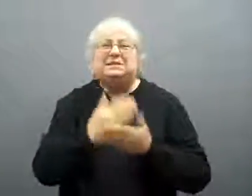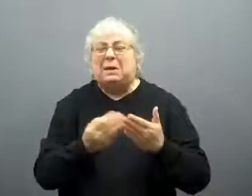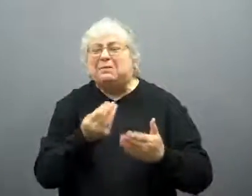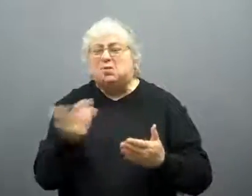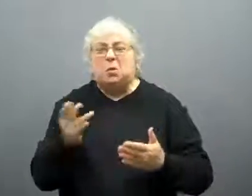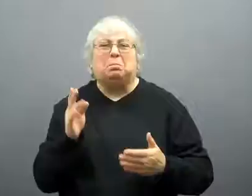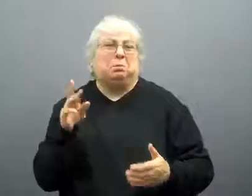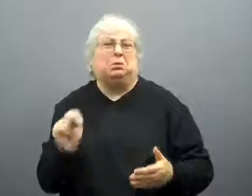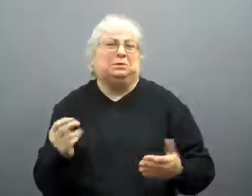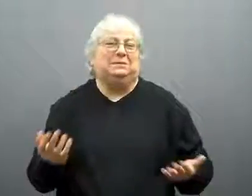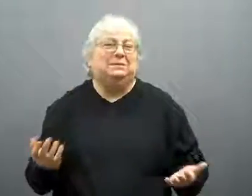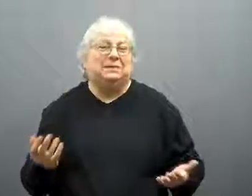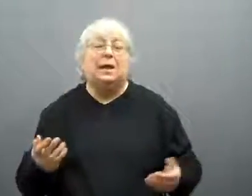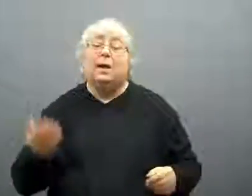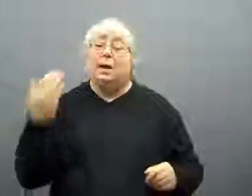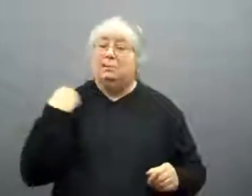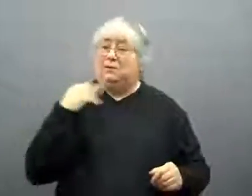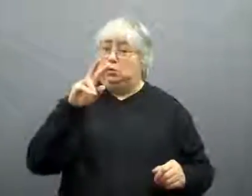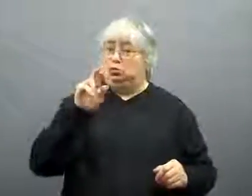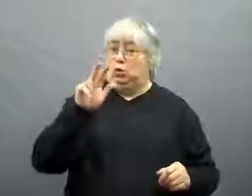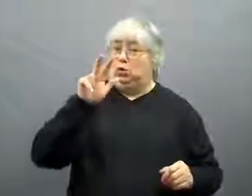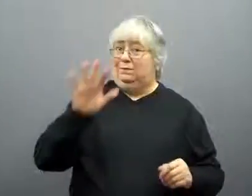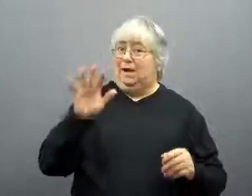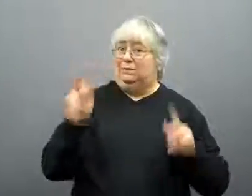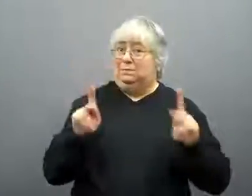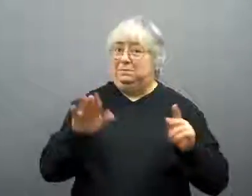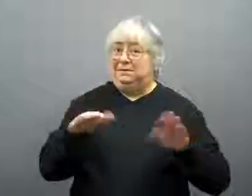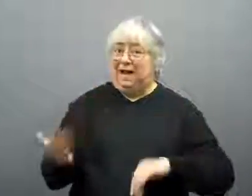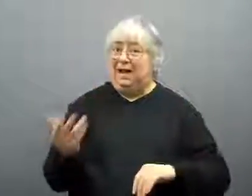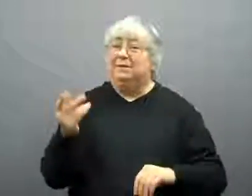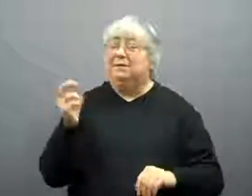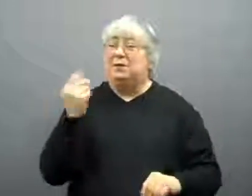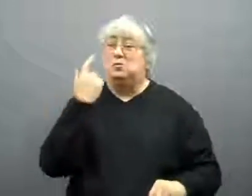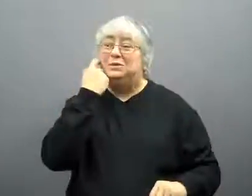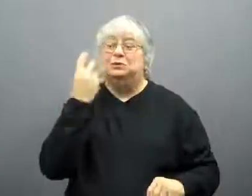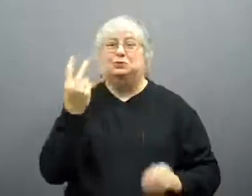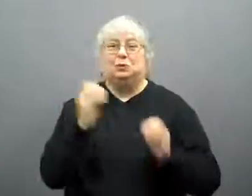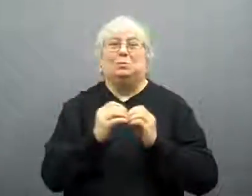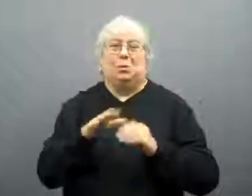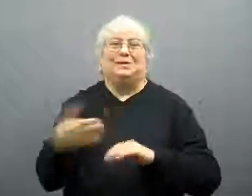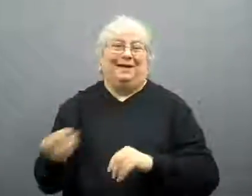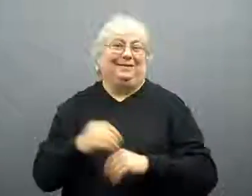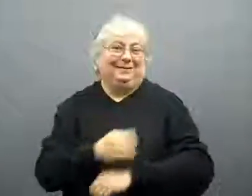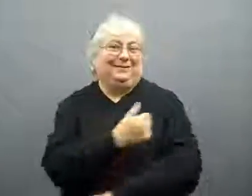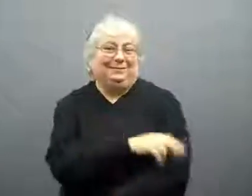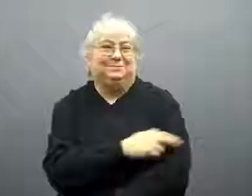A few died of burns.